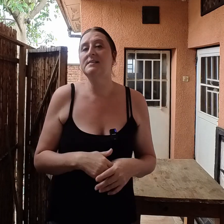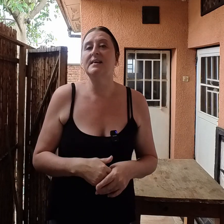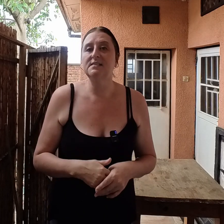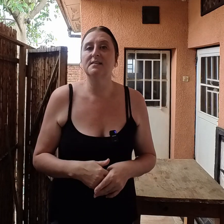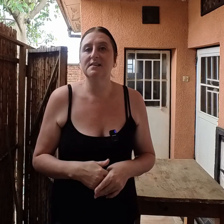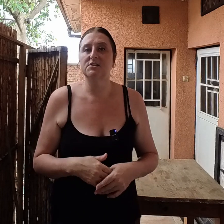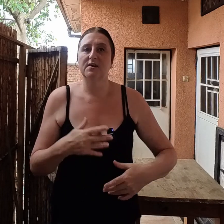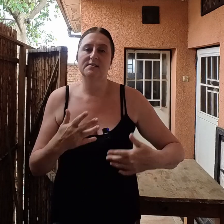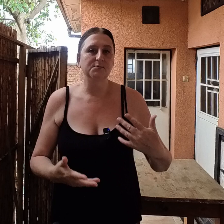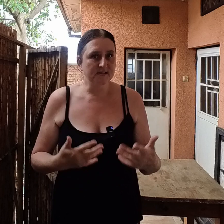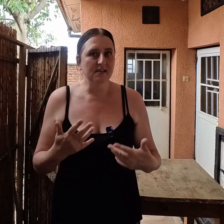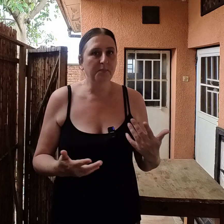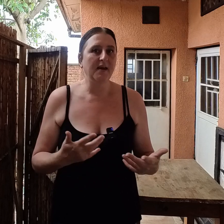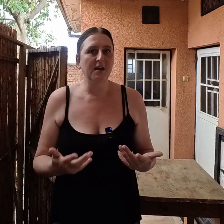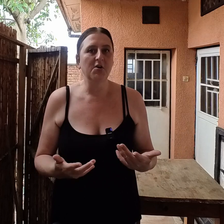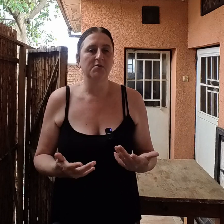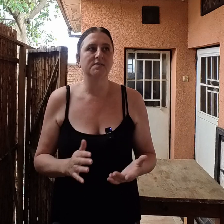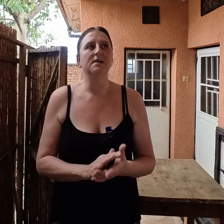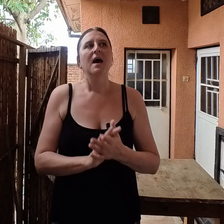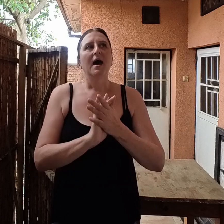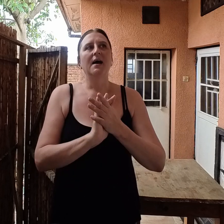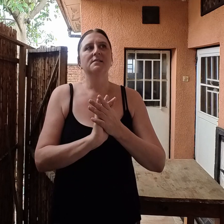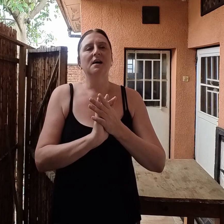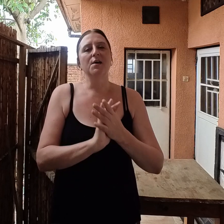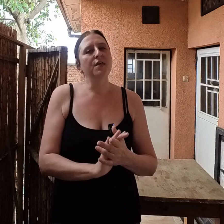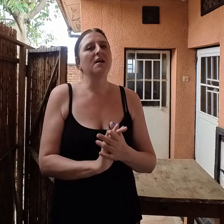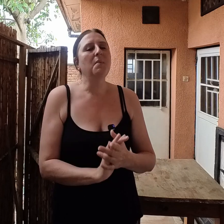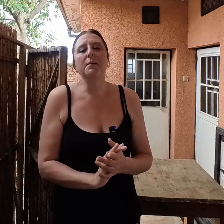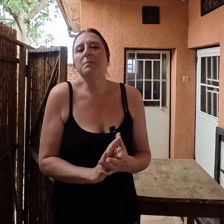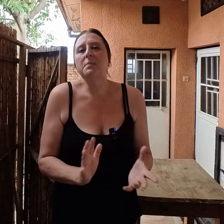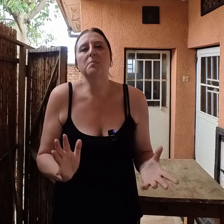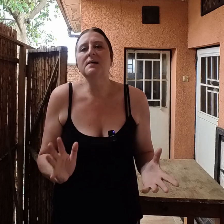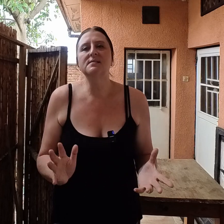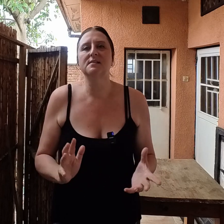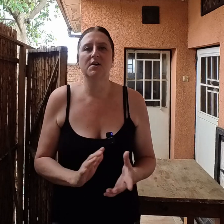made it into the dictionary, because it was still being used. And I think maybe people might still